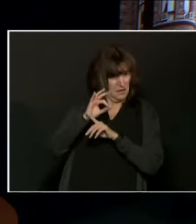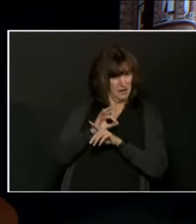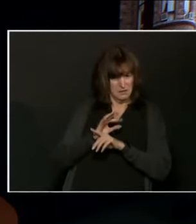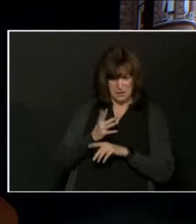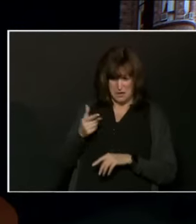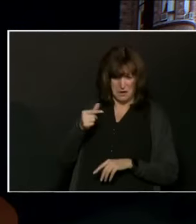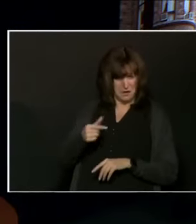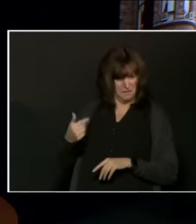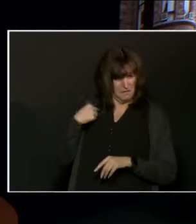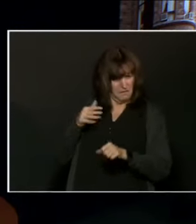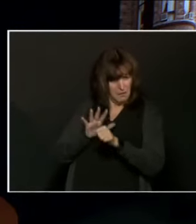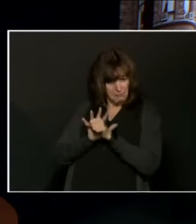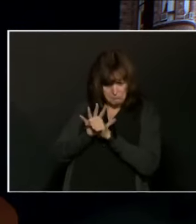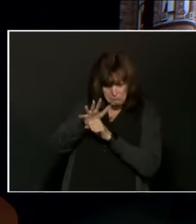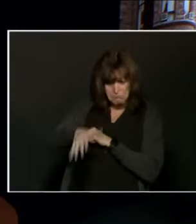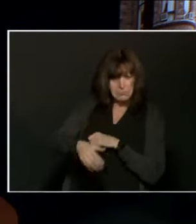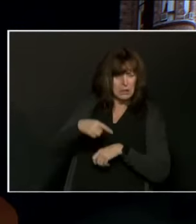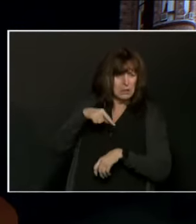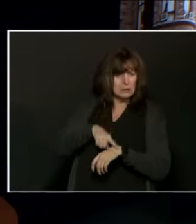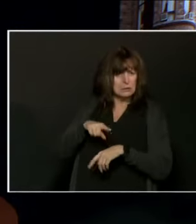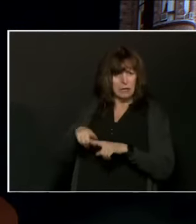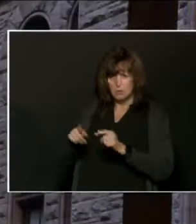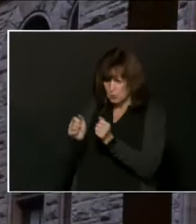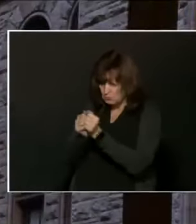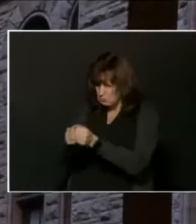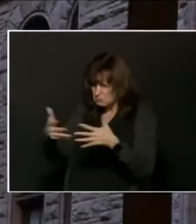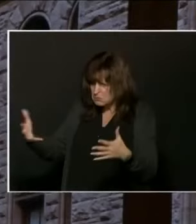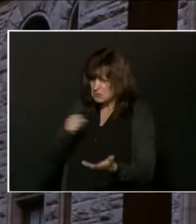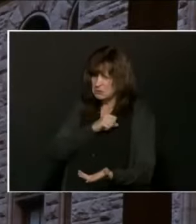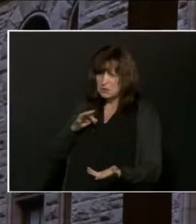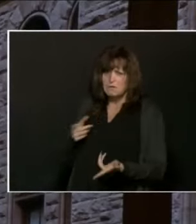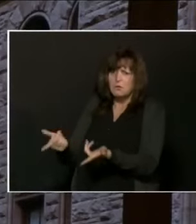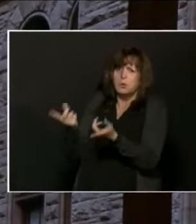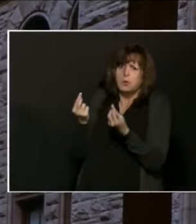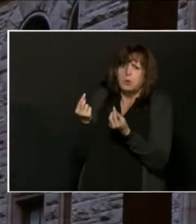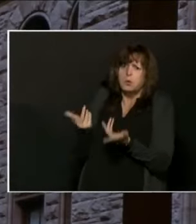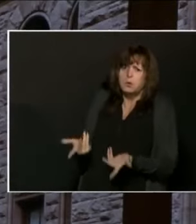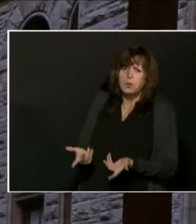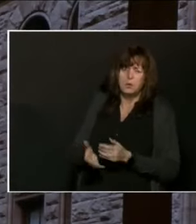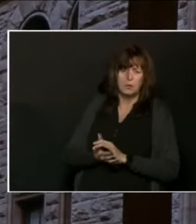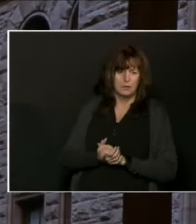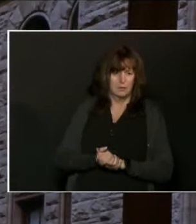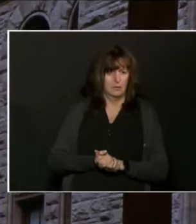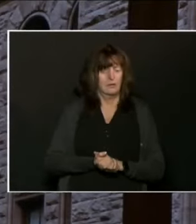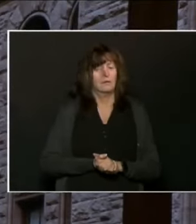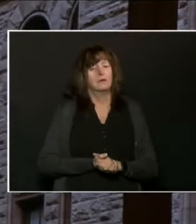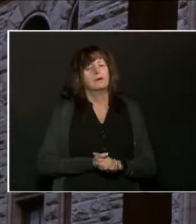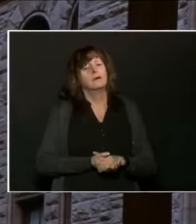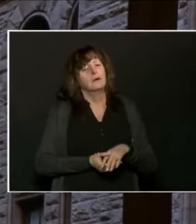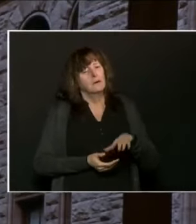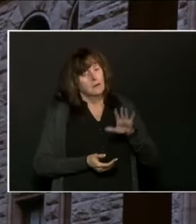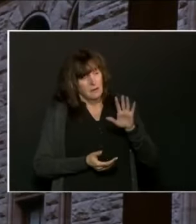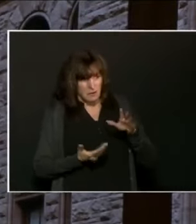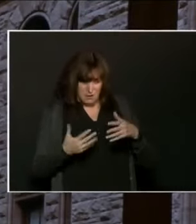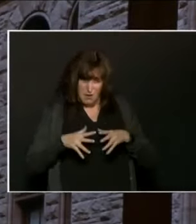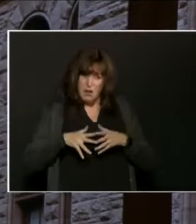Reporter: THE GOVERNMENT HAS SAID NINE MONTHS TO ADDRESS THOSE STAFFING ISSUES, WHAT HAVE